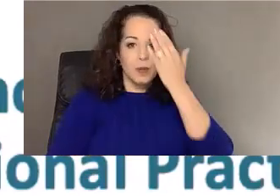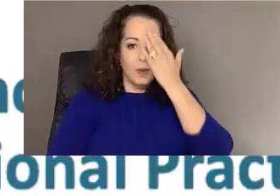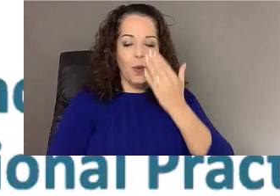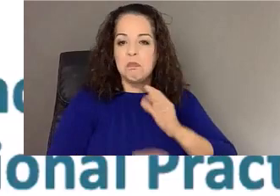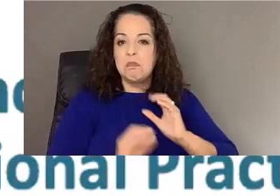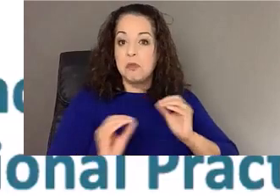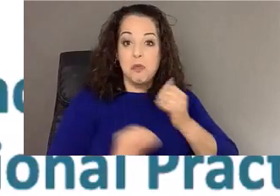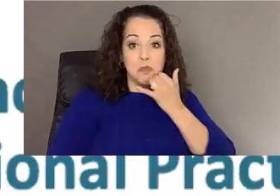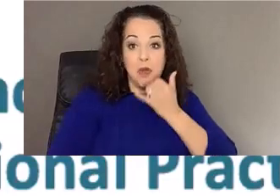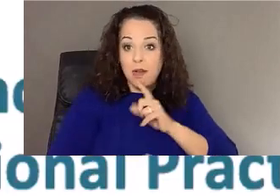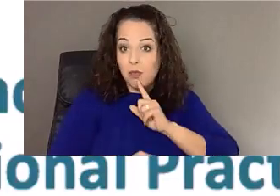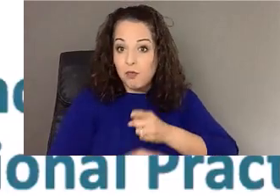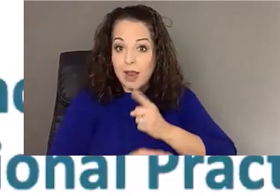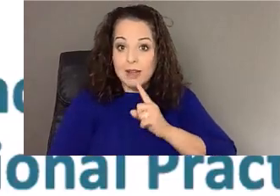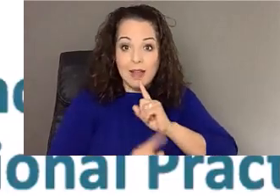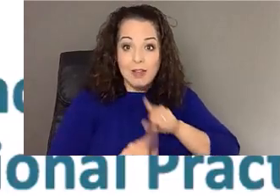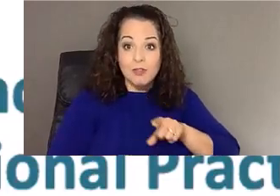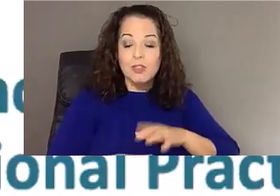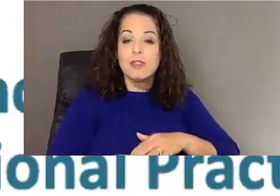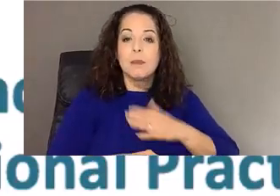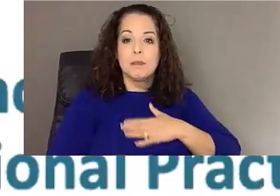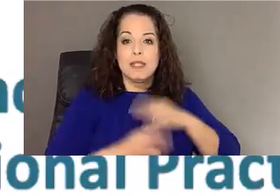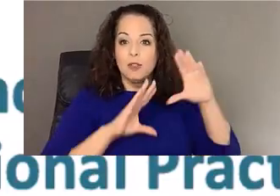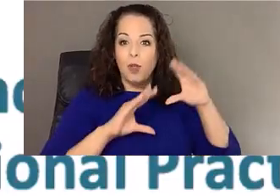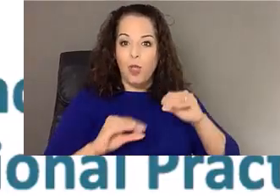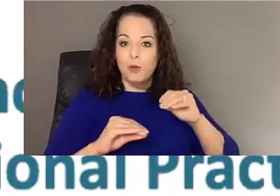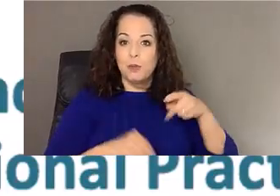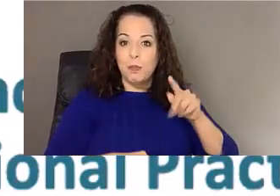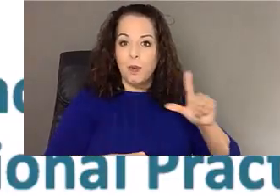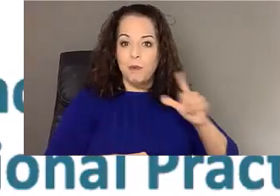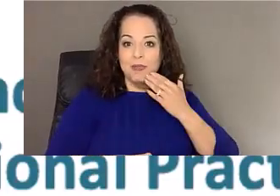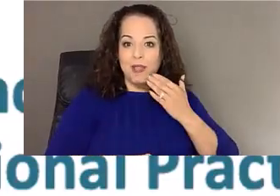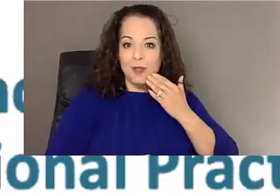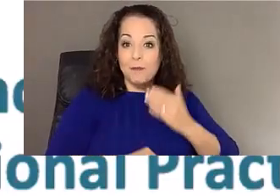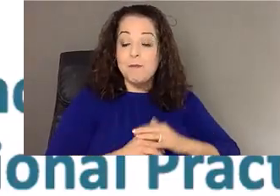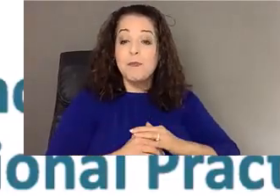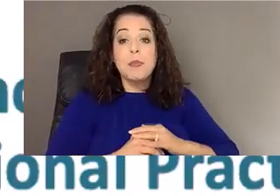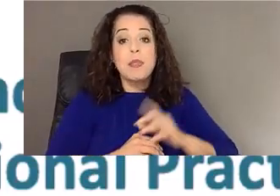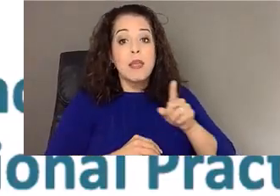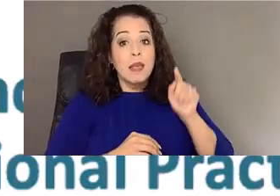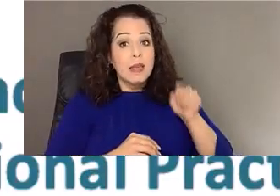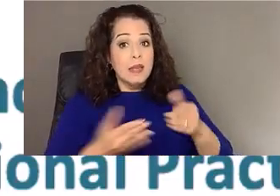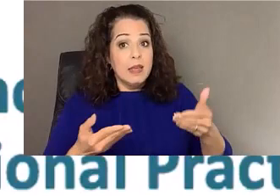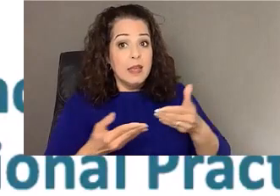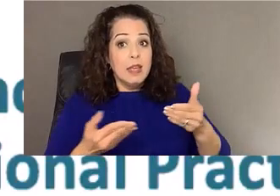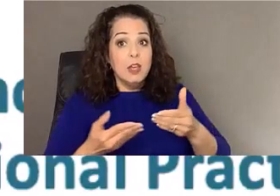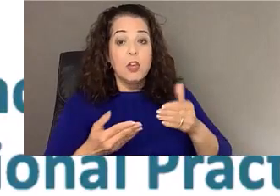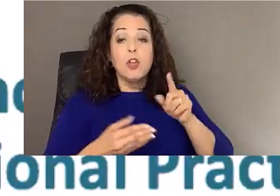Please close the poll. Thank you so much. So here, KT intervention has been